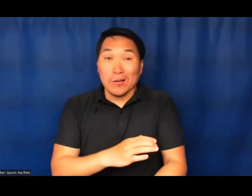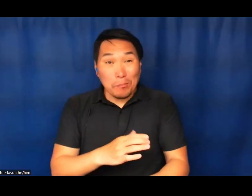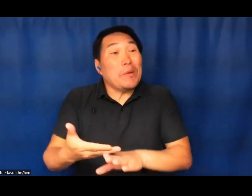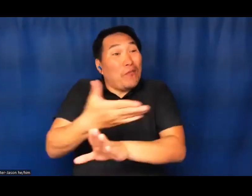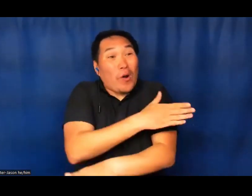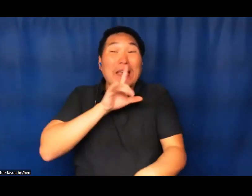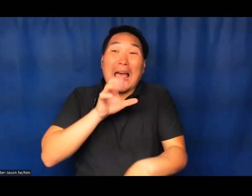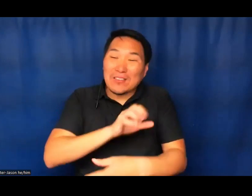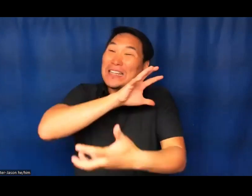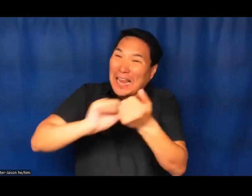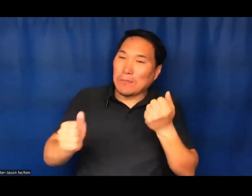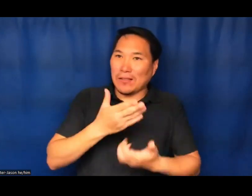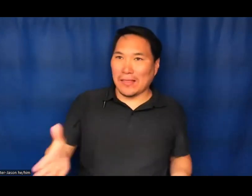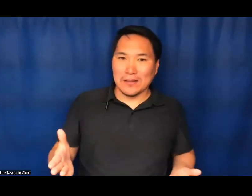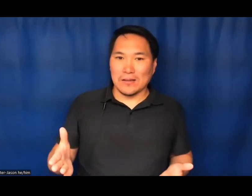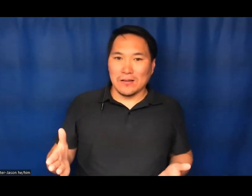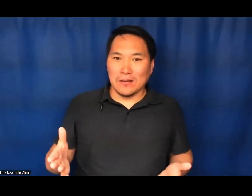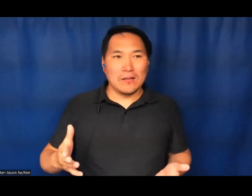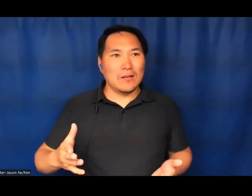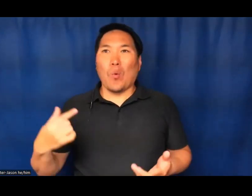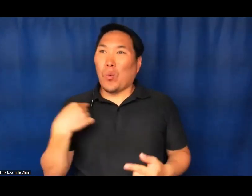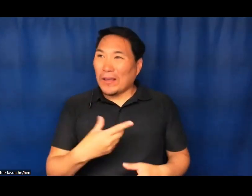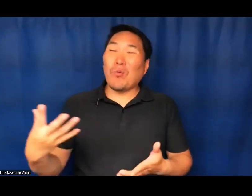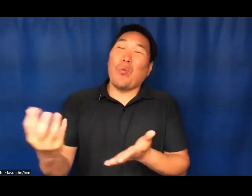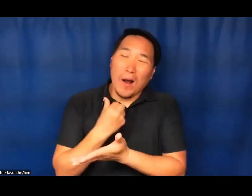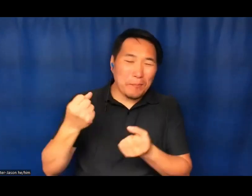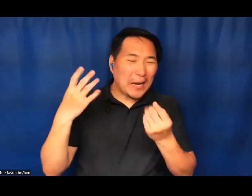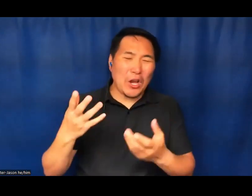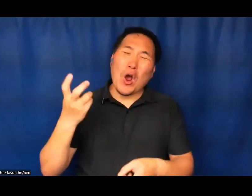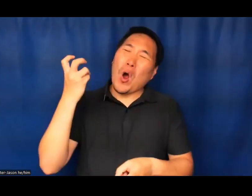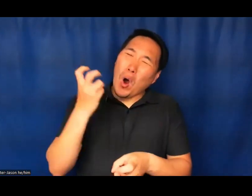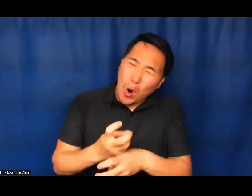really hard one gains over many decades.